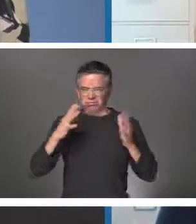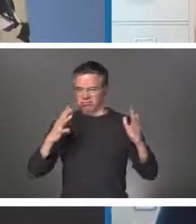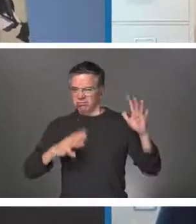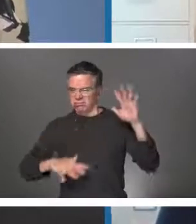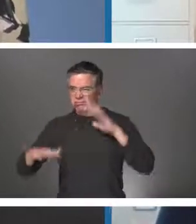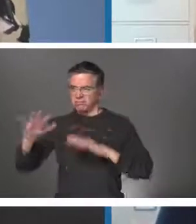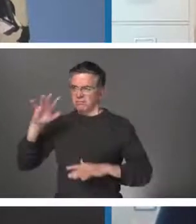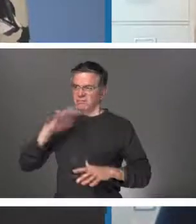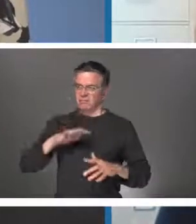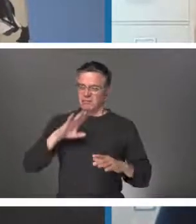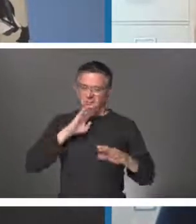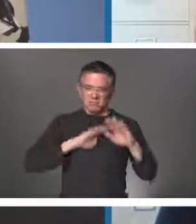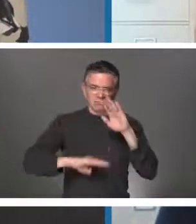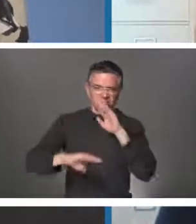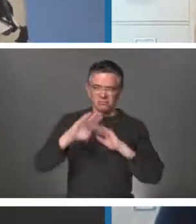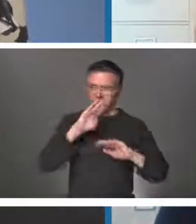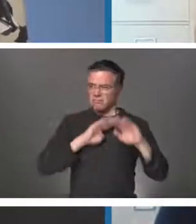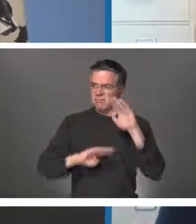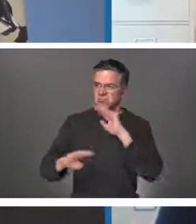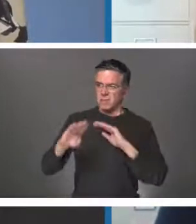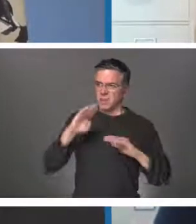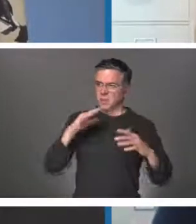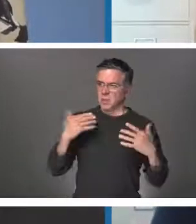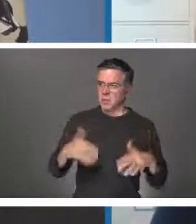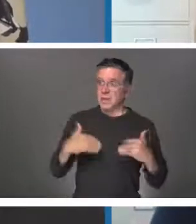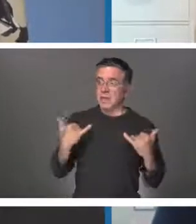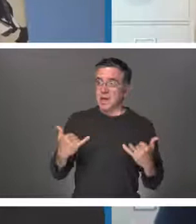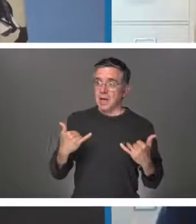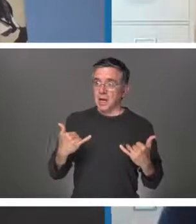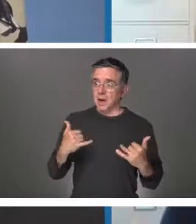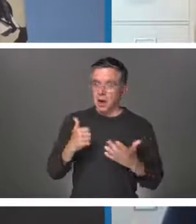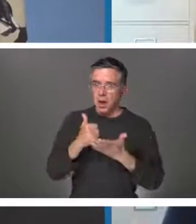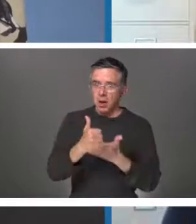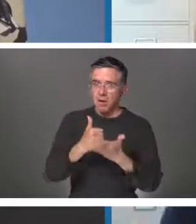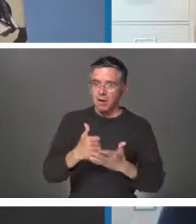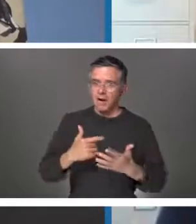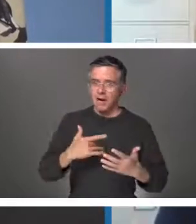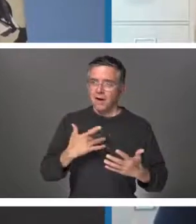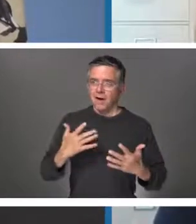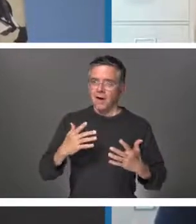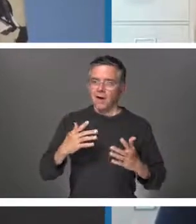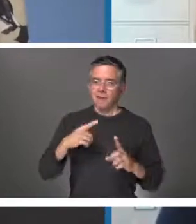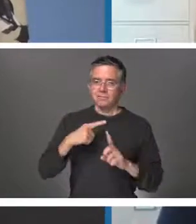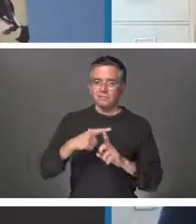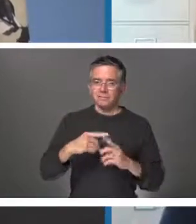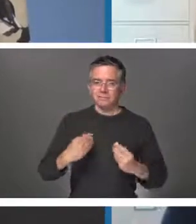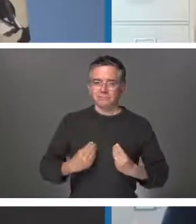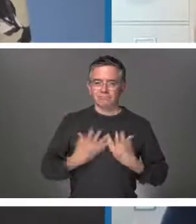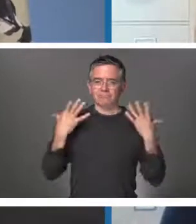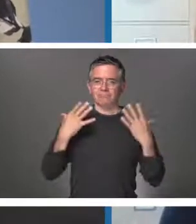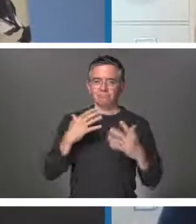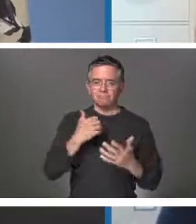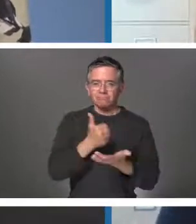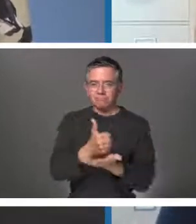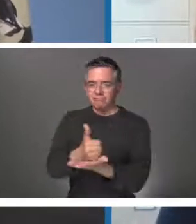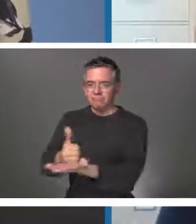This was a really positive step forward. So it feels good. - Yeah, yeah, absolutely. And I think about our seniors,